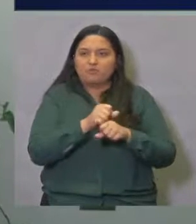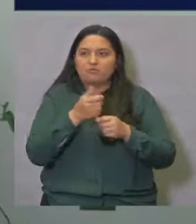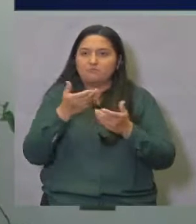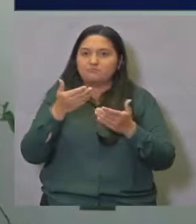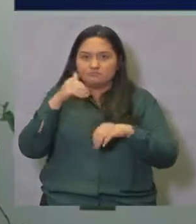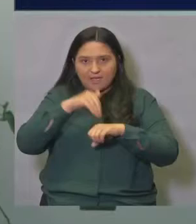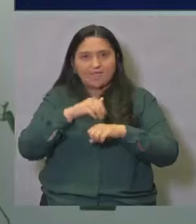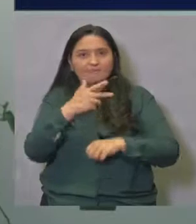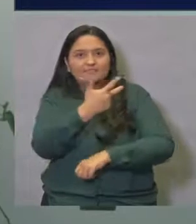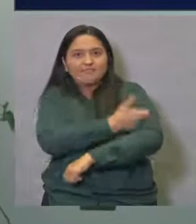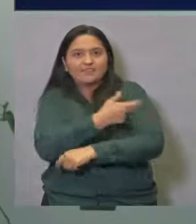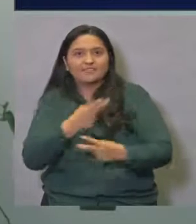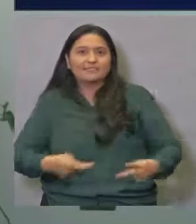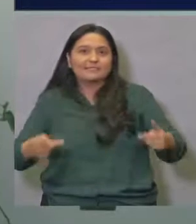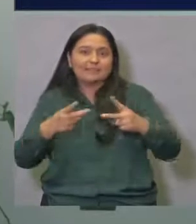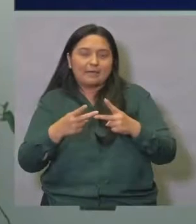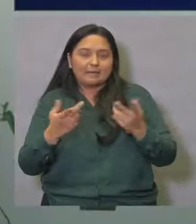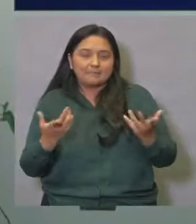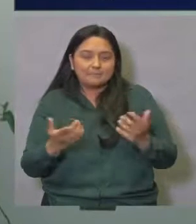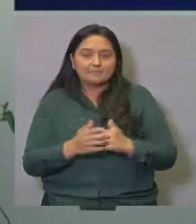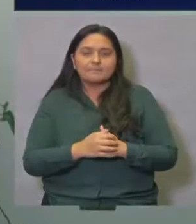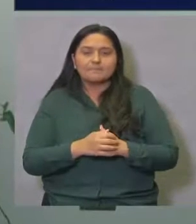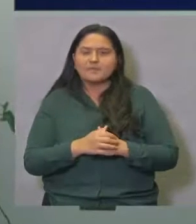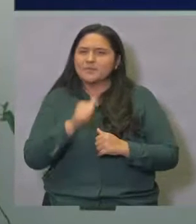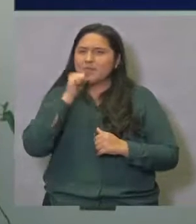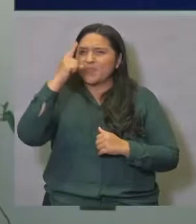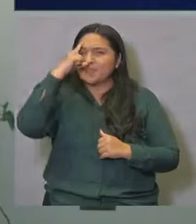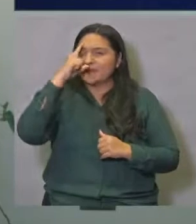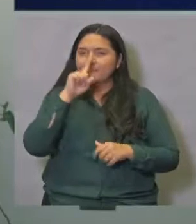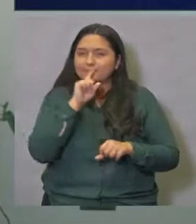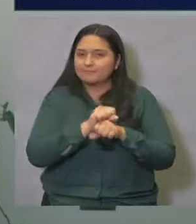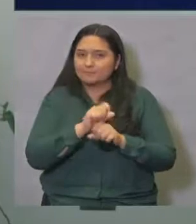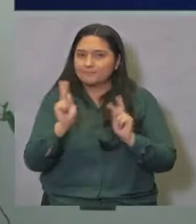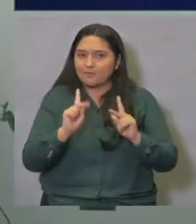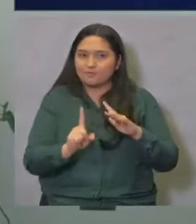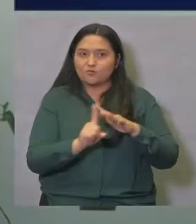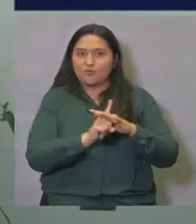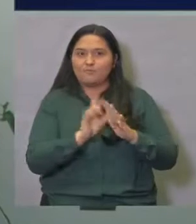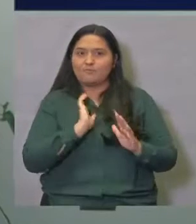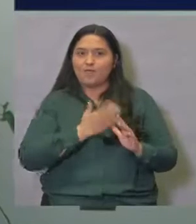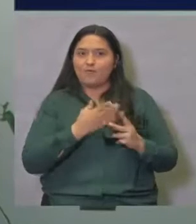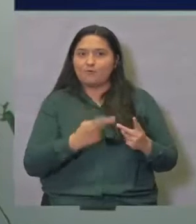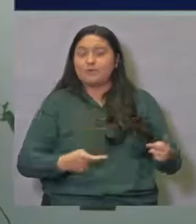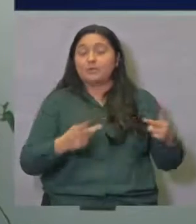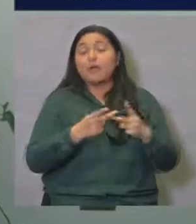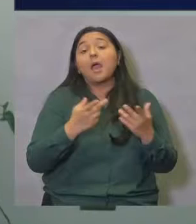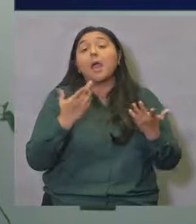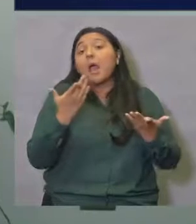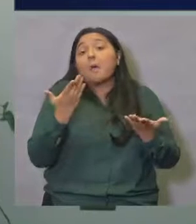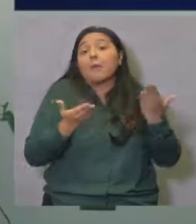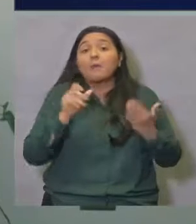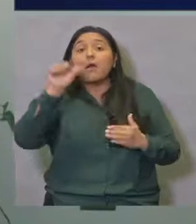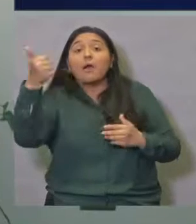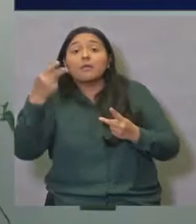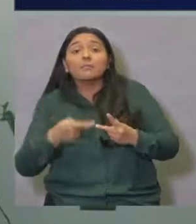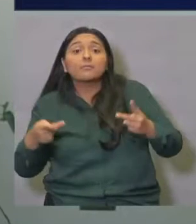VACCINATION SITE, TO BE VACCINATED.